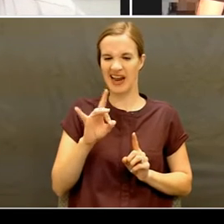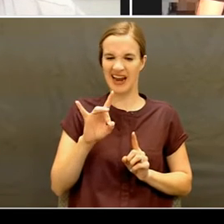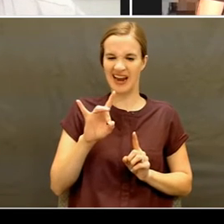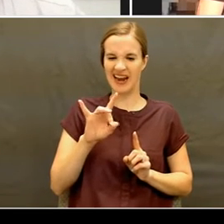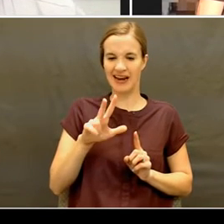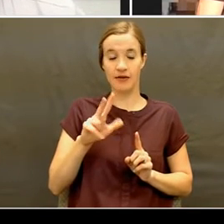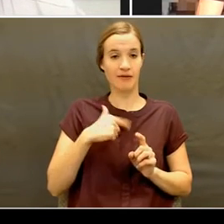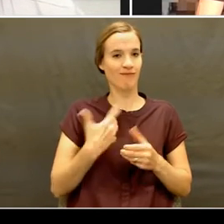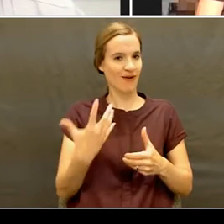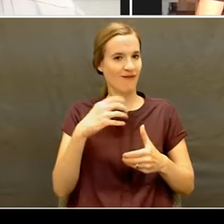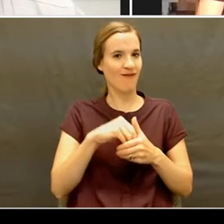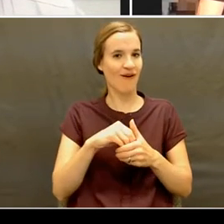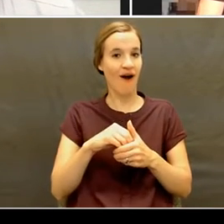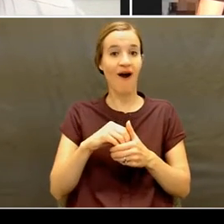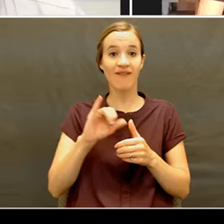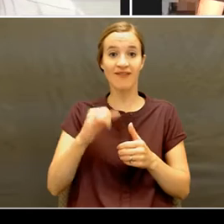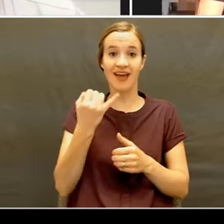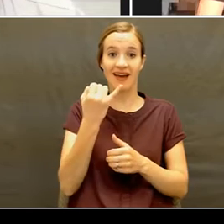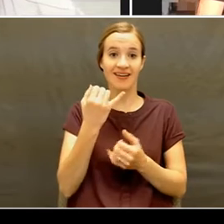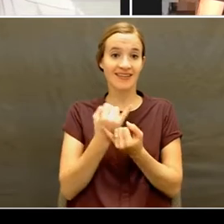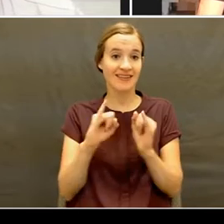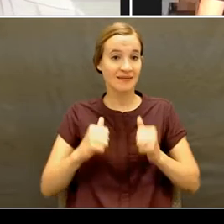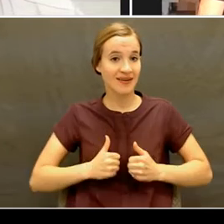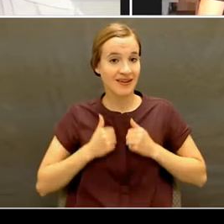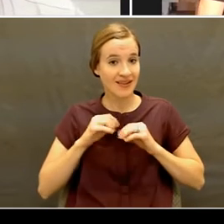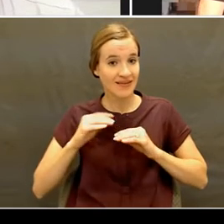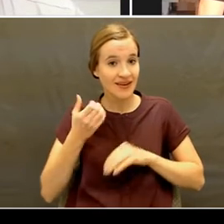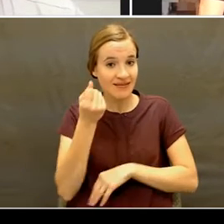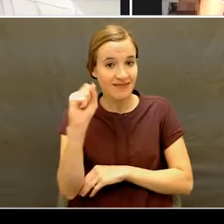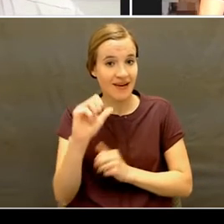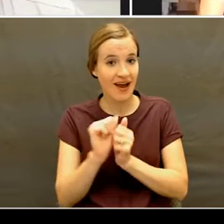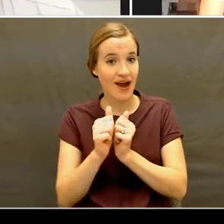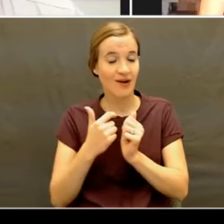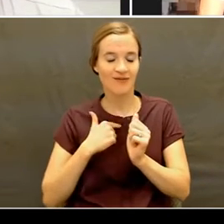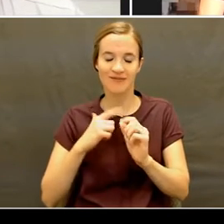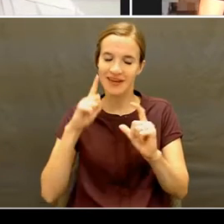Mark: Well and you've taken a bunch, and you've kind of taken them all over the place and kind of